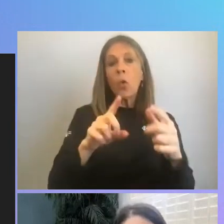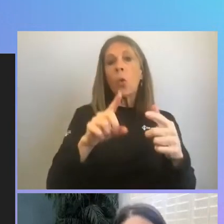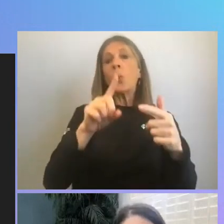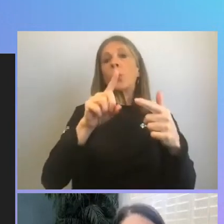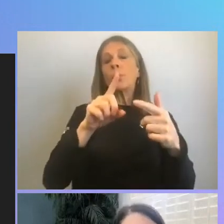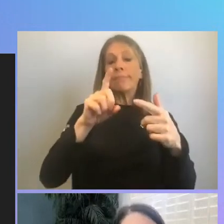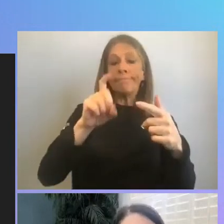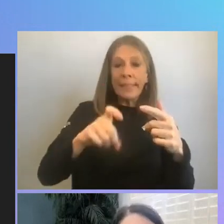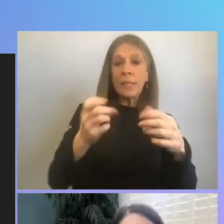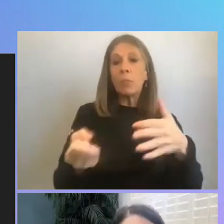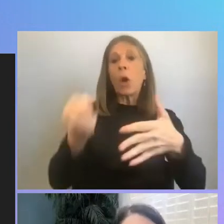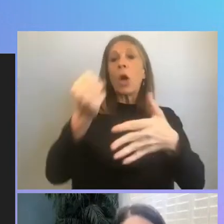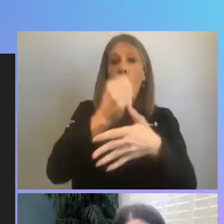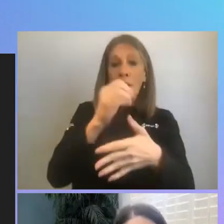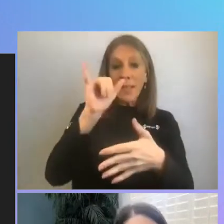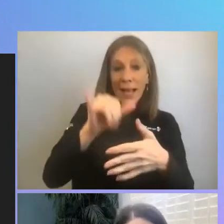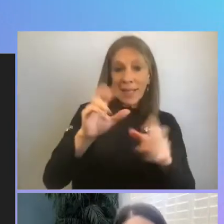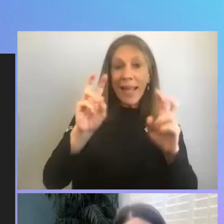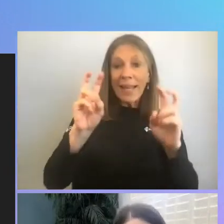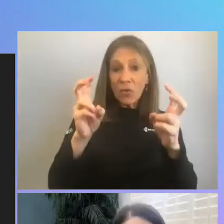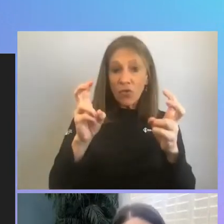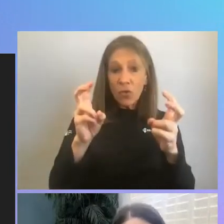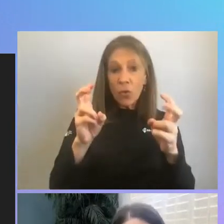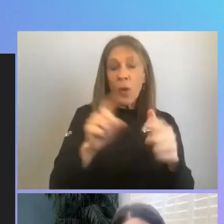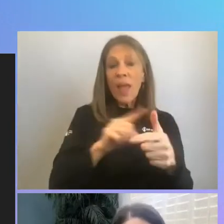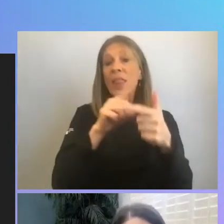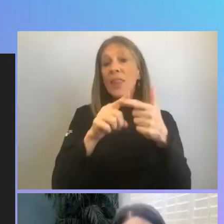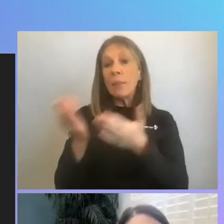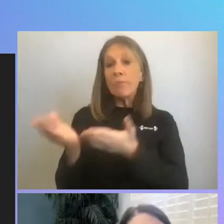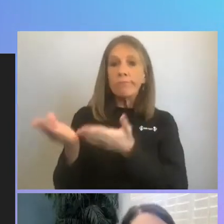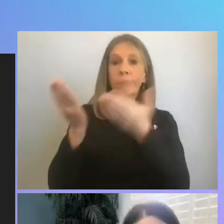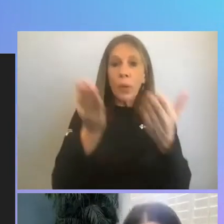actually get it on somebody's plate to be done. And then you